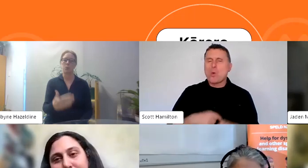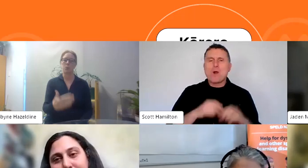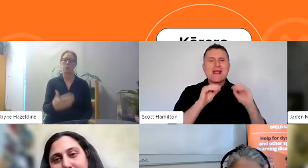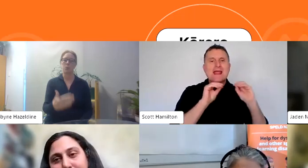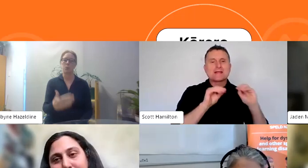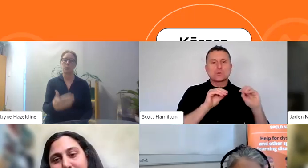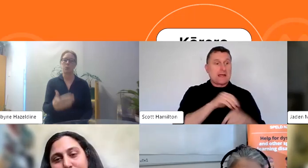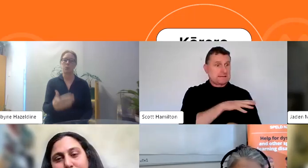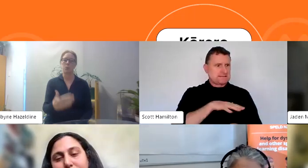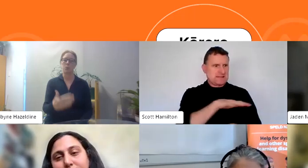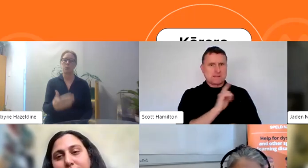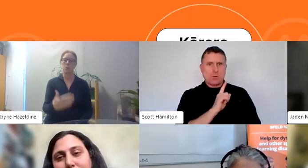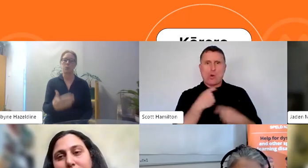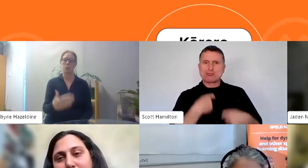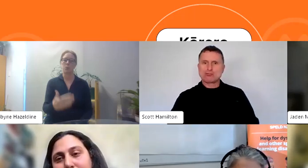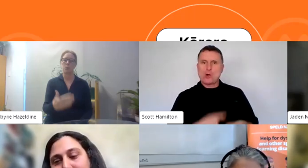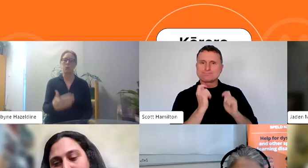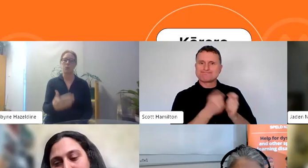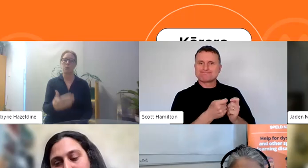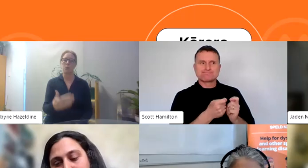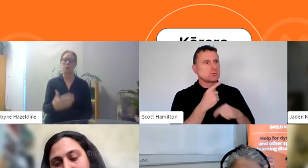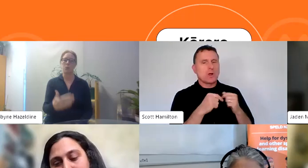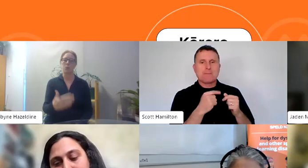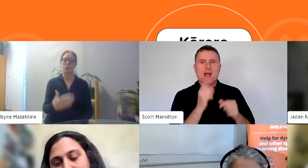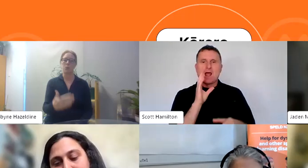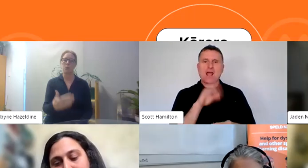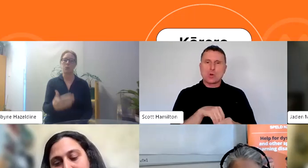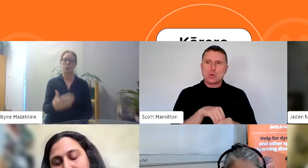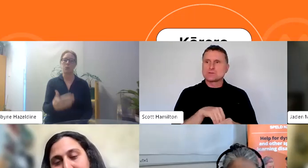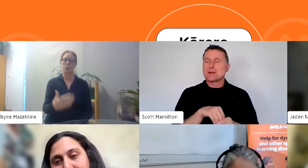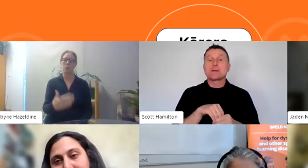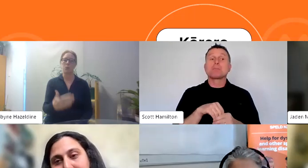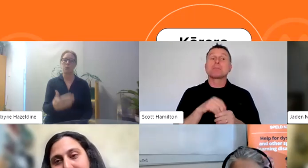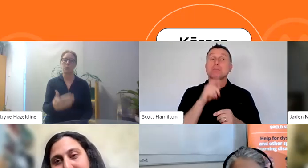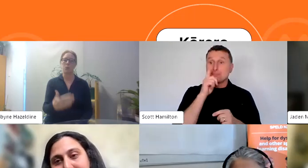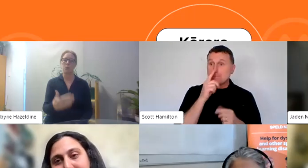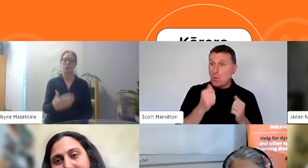in the process of inclusion and belonging of people with disabilities.